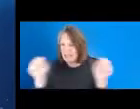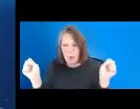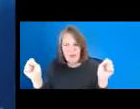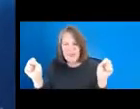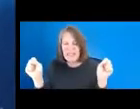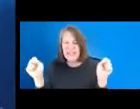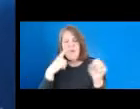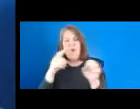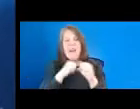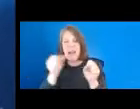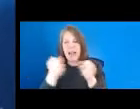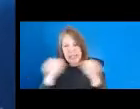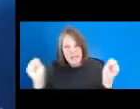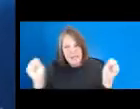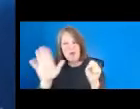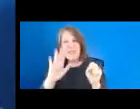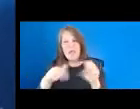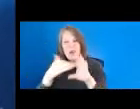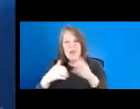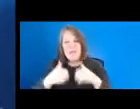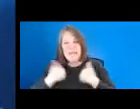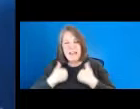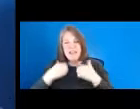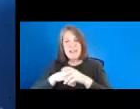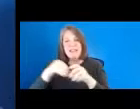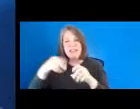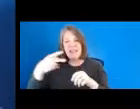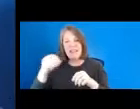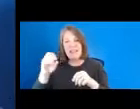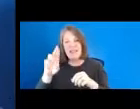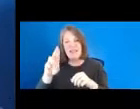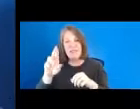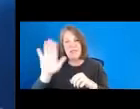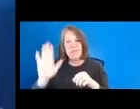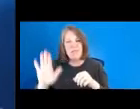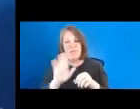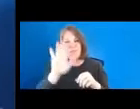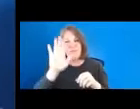e-mail addresses in the poster itself 16:23:28 , so these will be sent to you. They